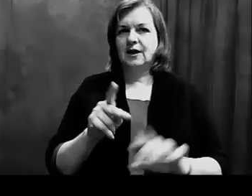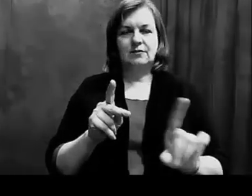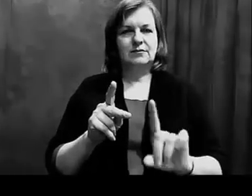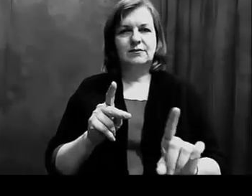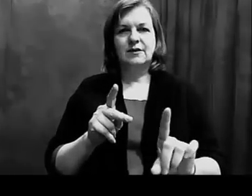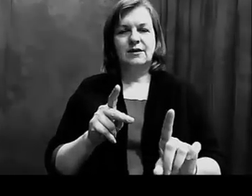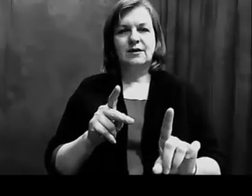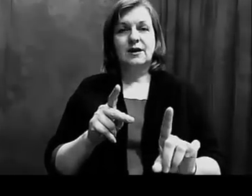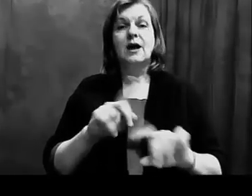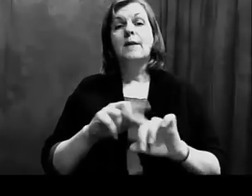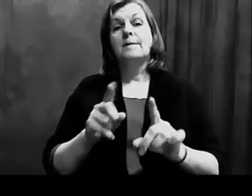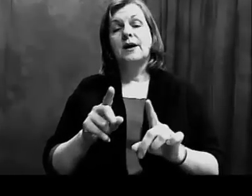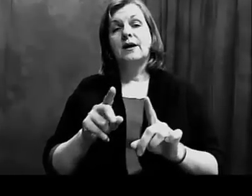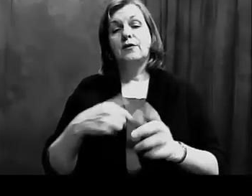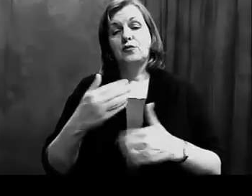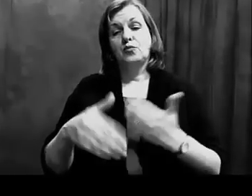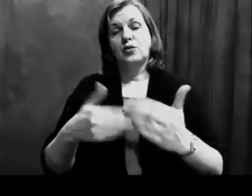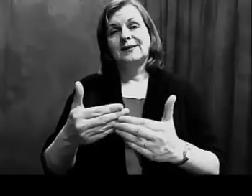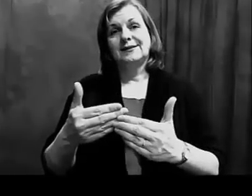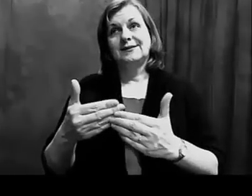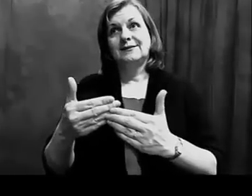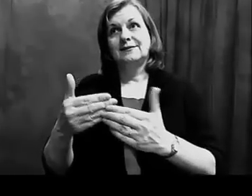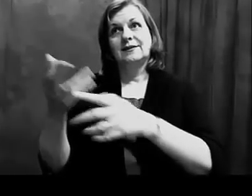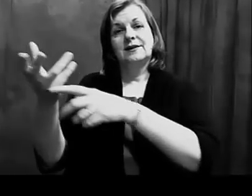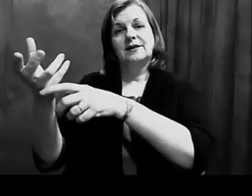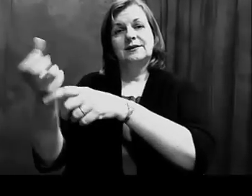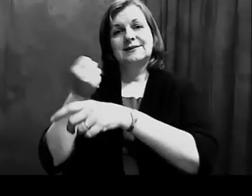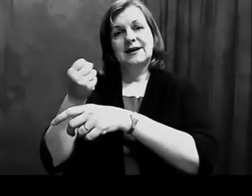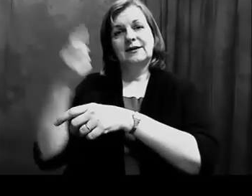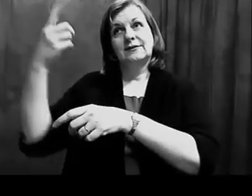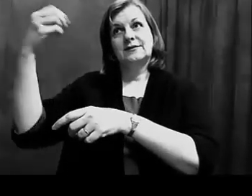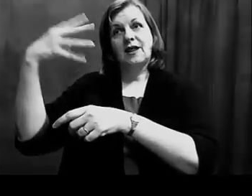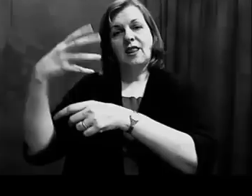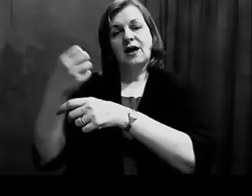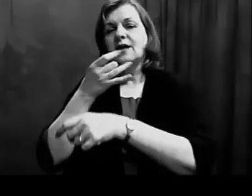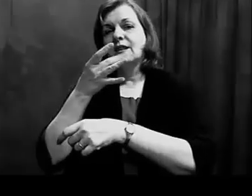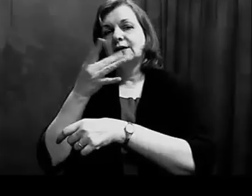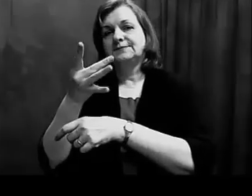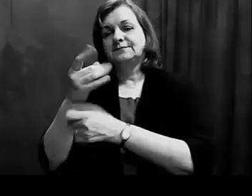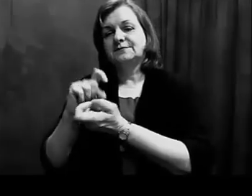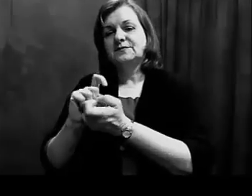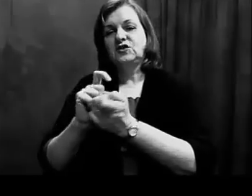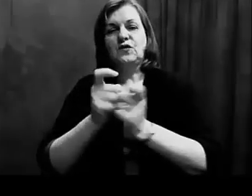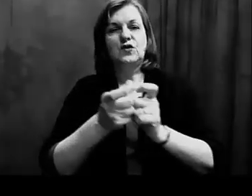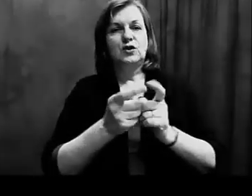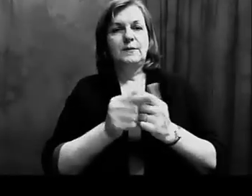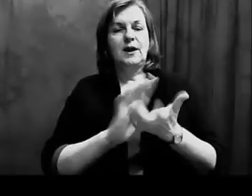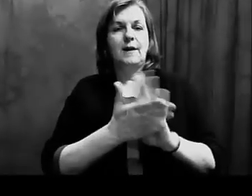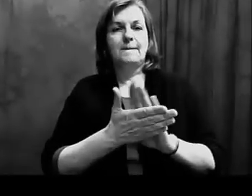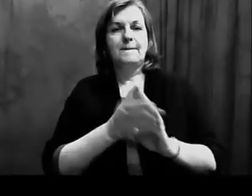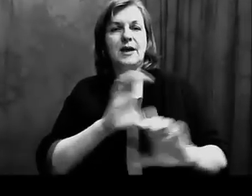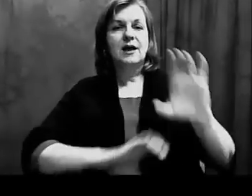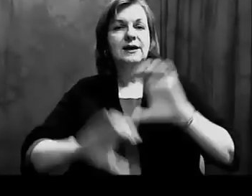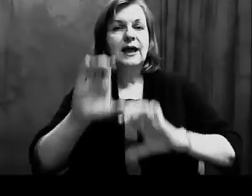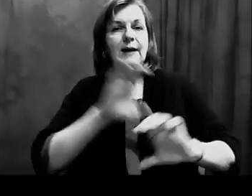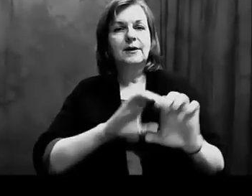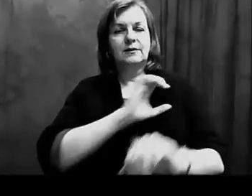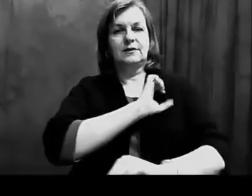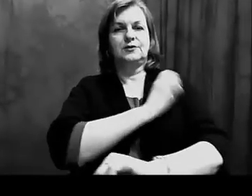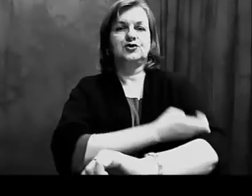ATP producer these are not going to produce cellular energy they are however going to take sunlight